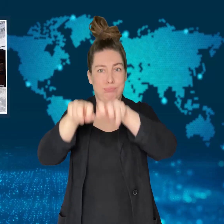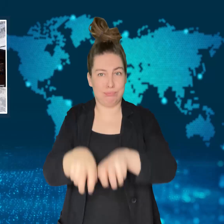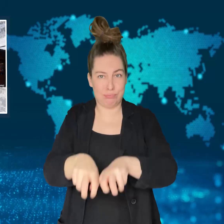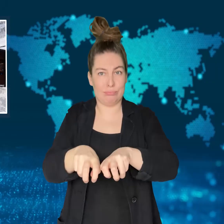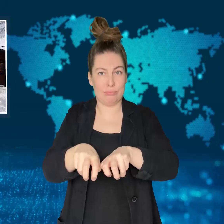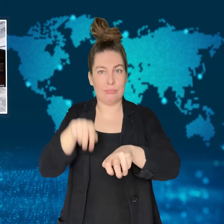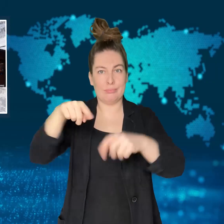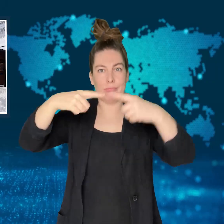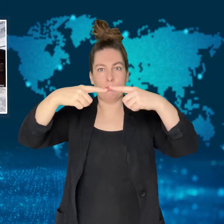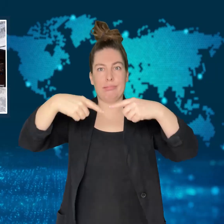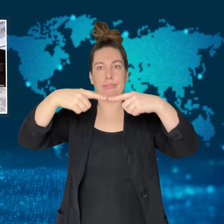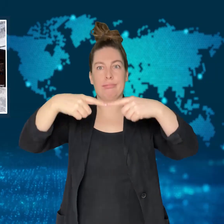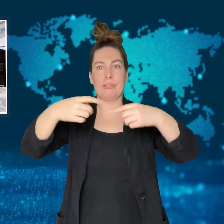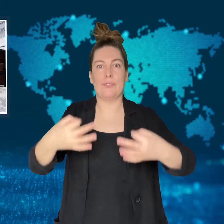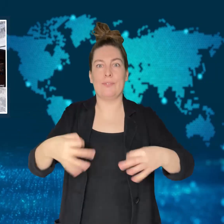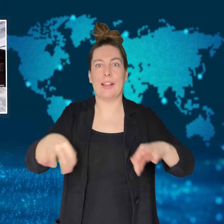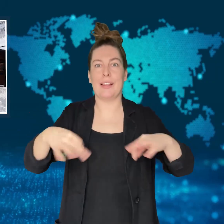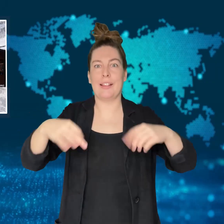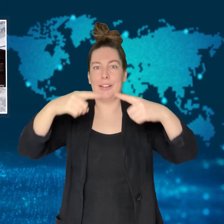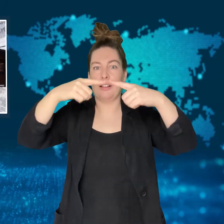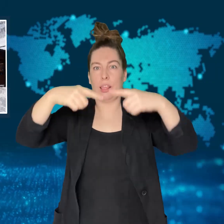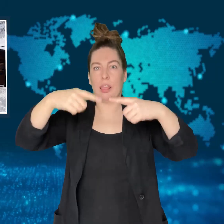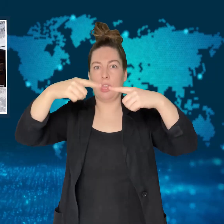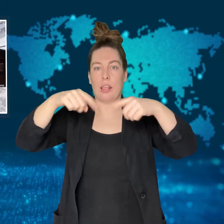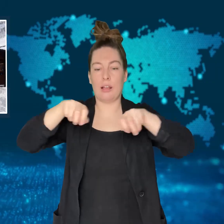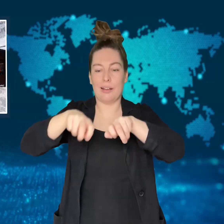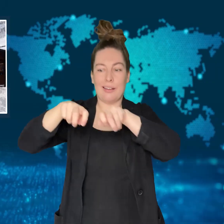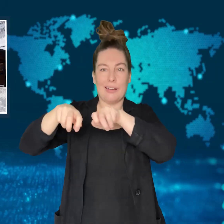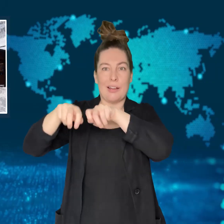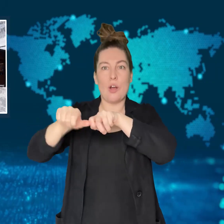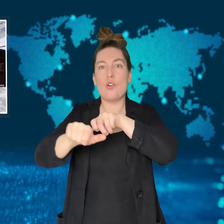Dozens of people were left stranded on the mountain.